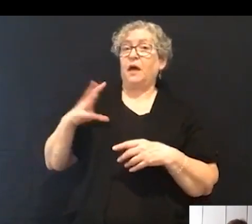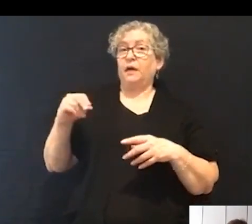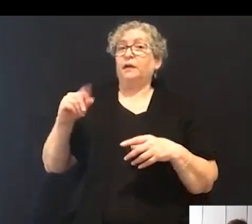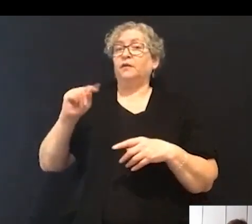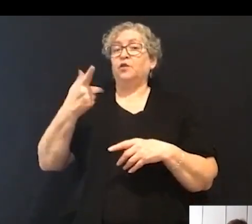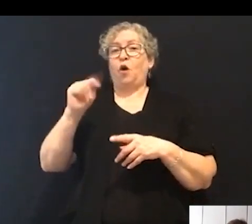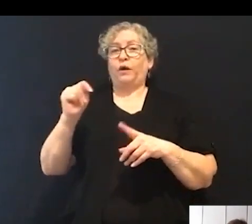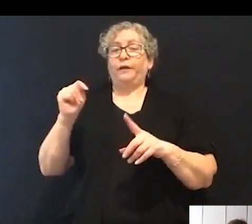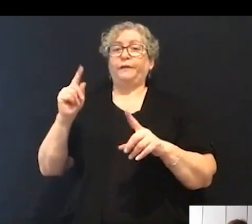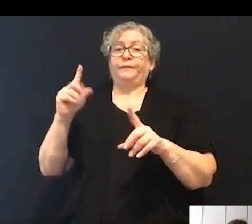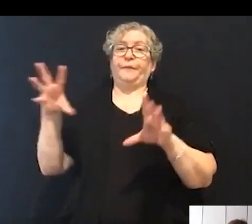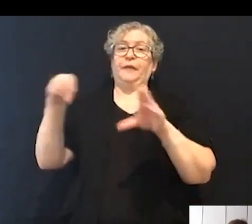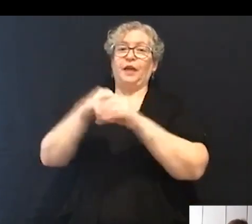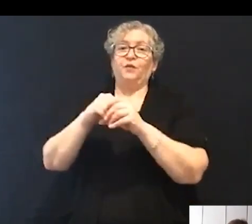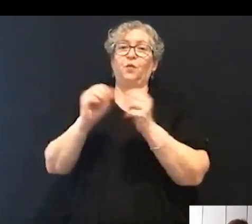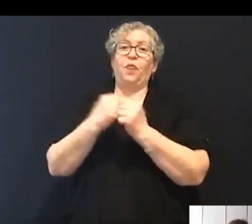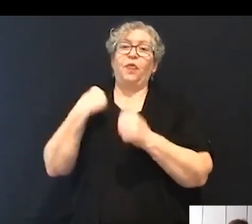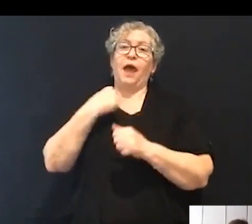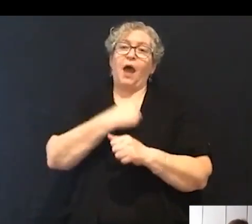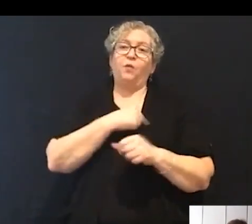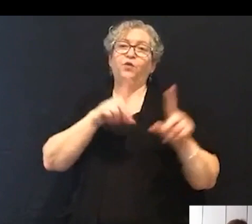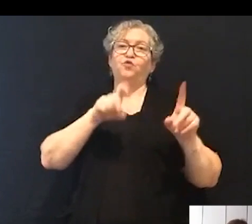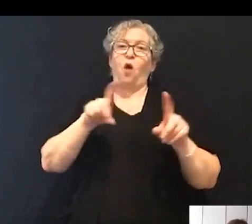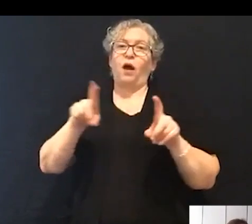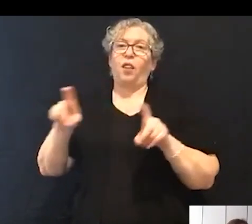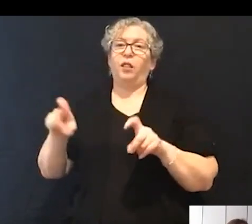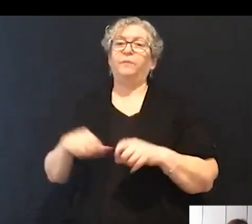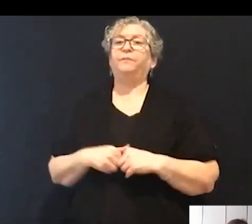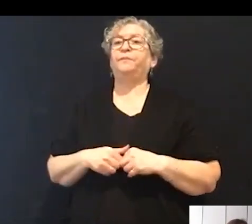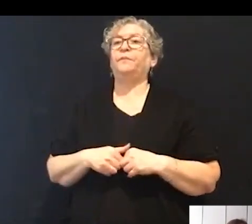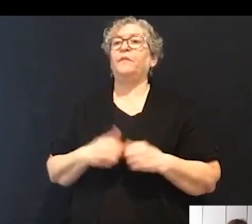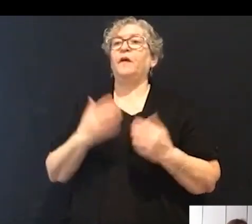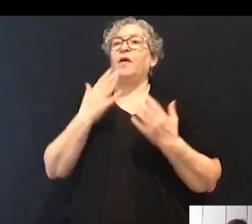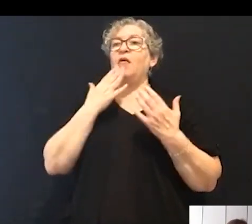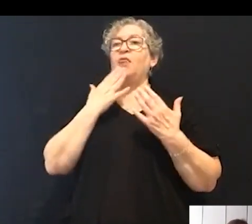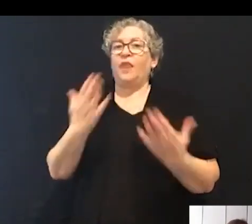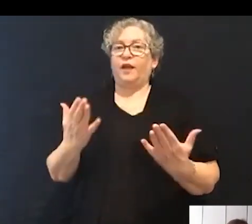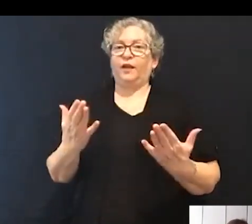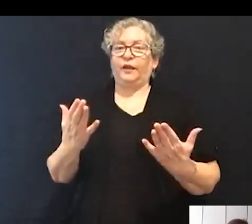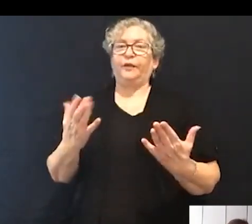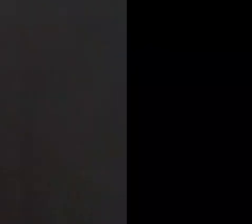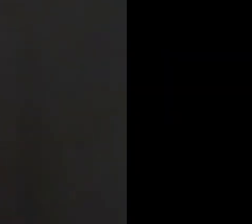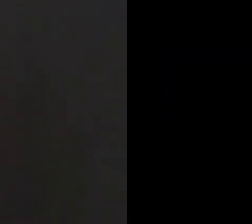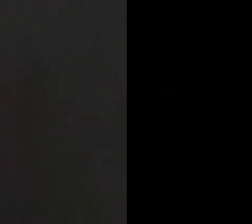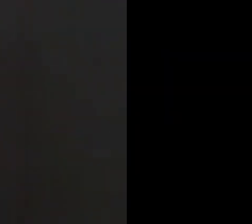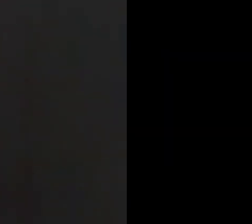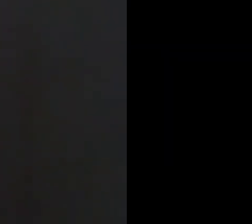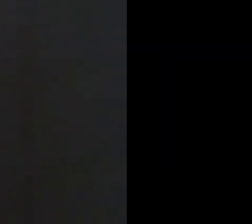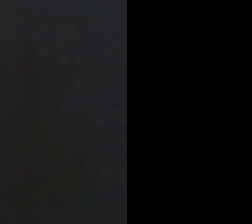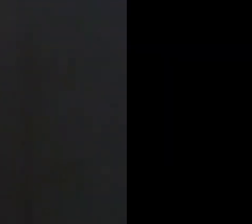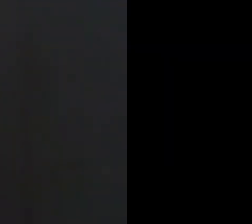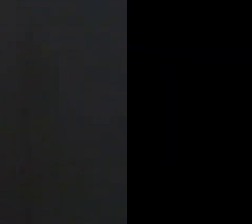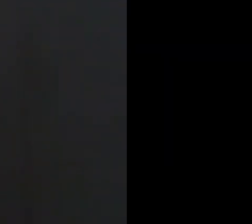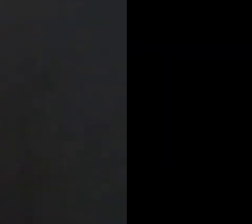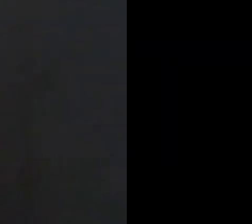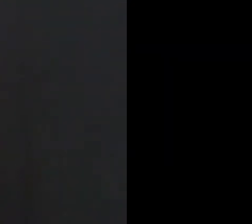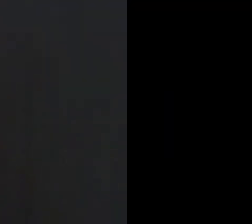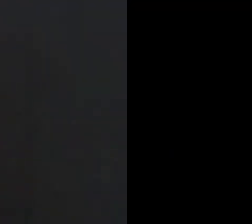at trial. Thank you very much for your attention.